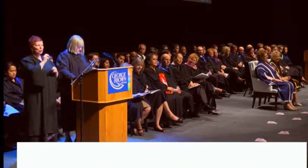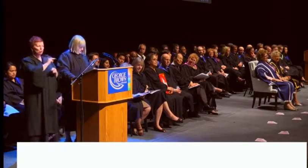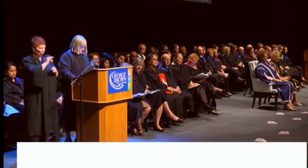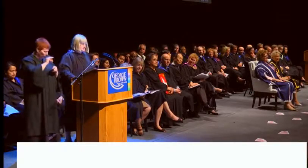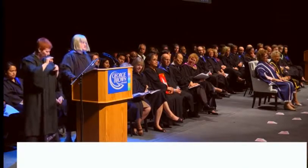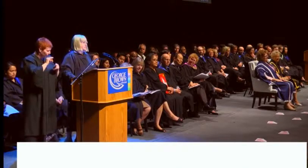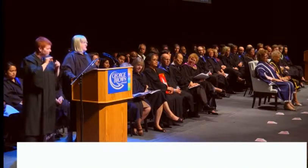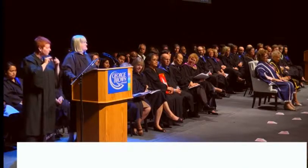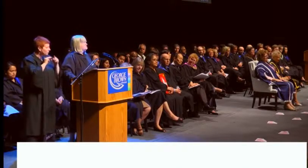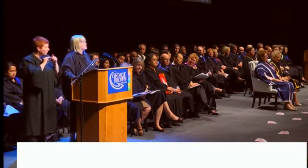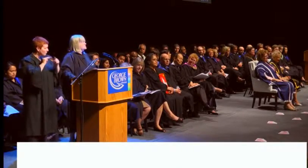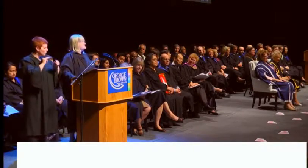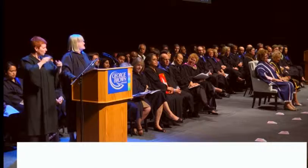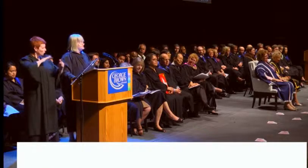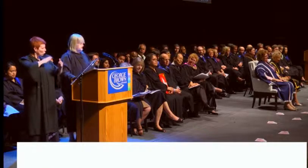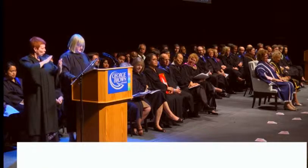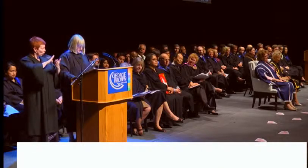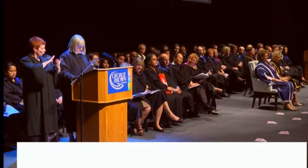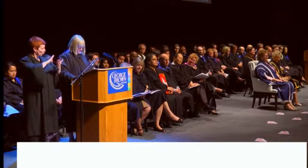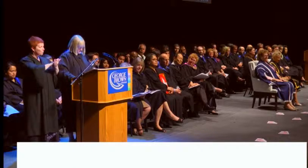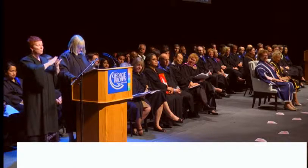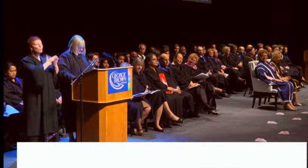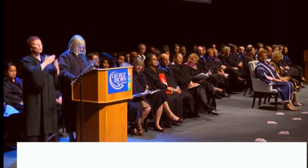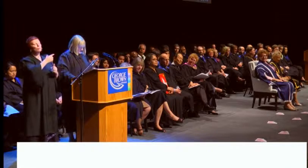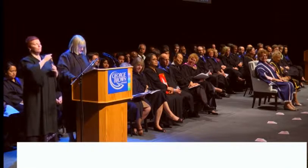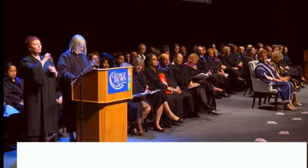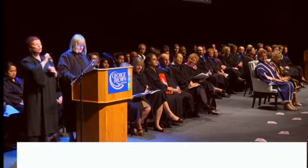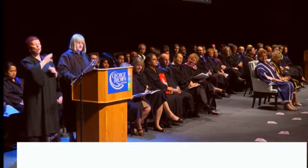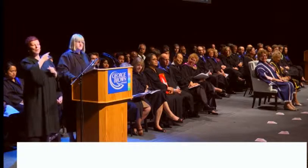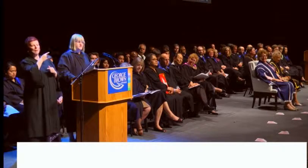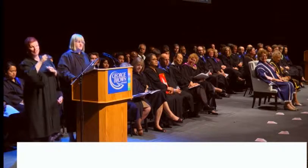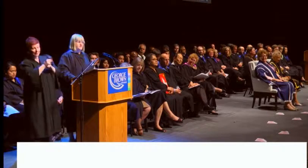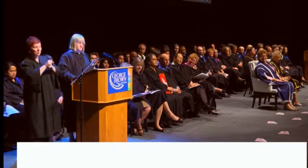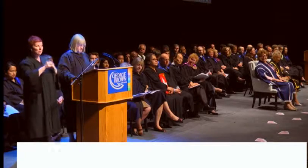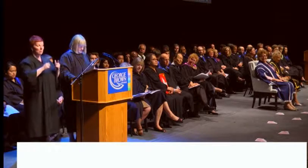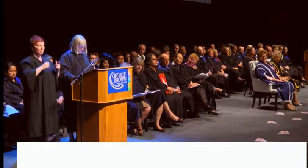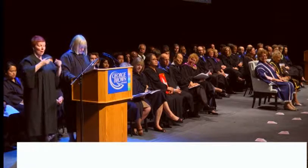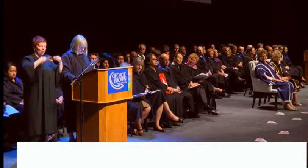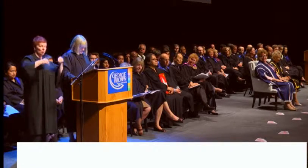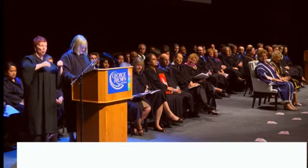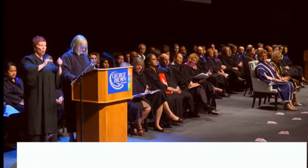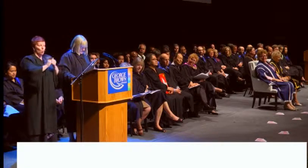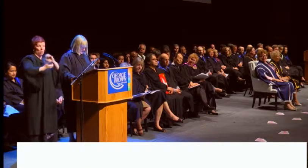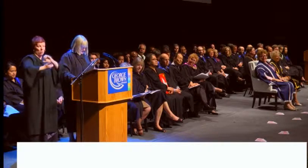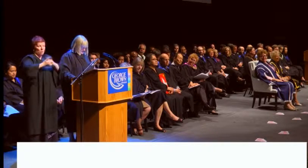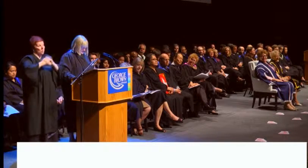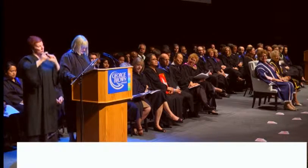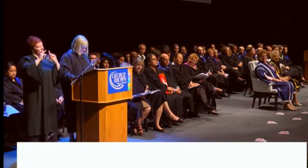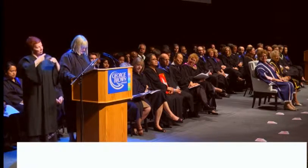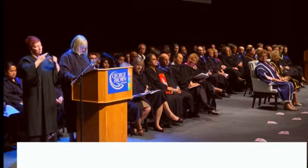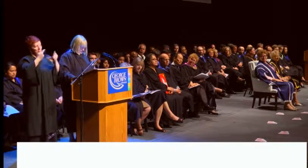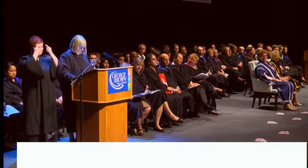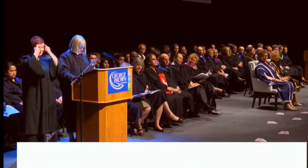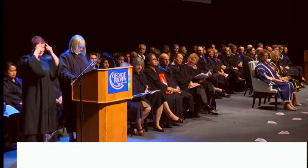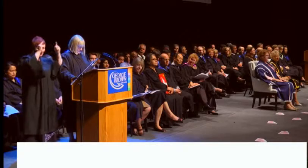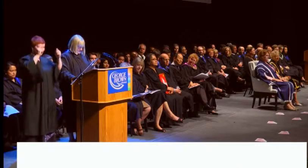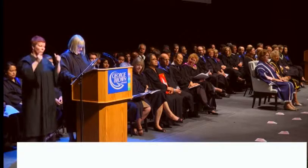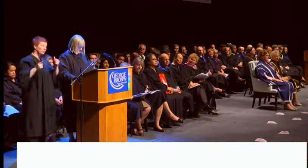THE COOKBOOK STORE AND I HAVE HAD MUCH SUCCESS OVER THE YEARS. NONE OF THIS COMES WITHOUT AN ARMY OF SUPPORT AND I'D LIKE TO THANK FOREMOST MY FAMILY -